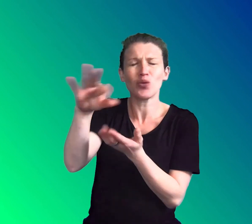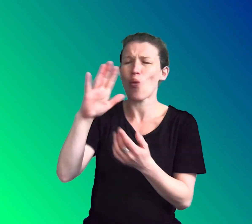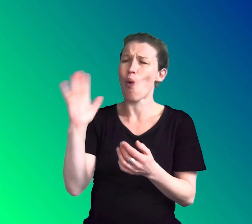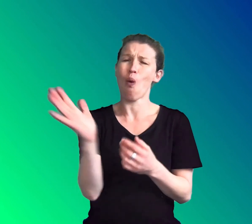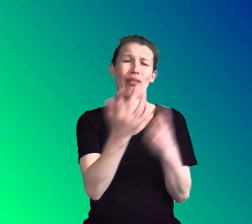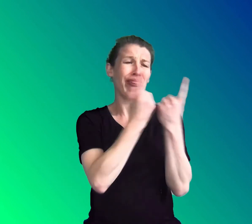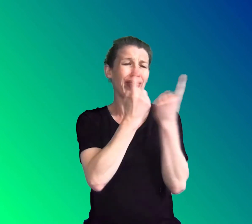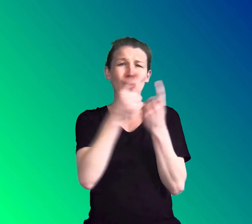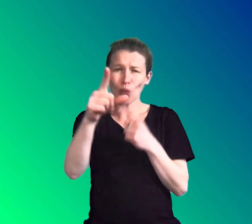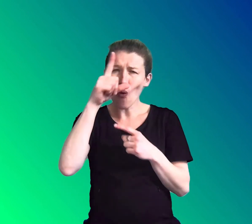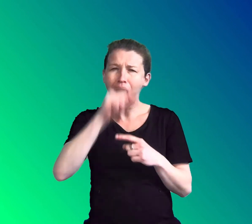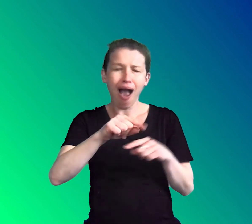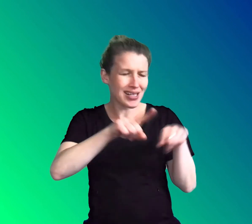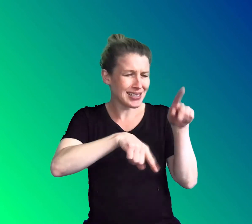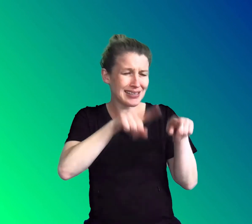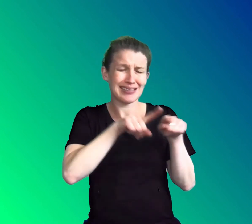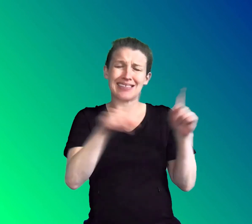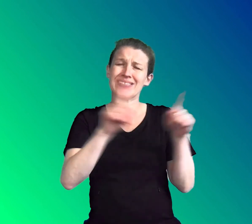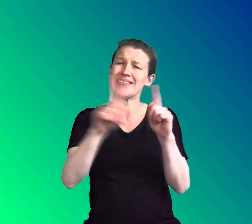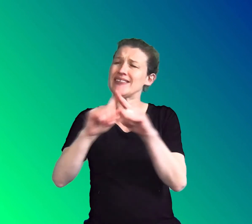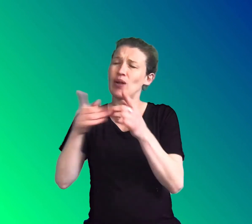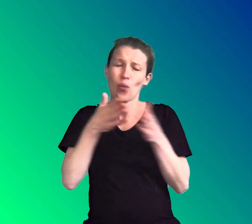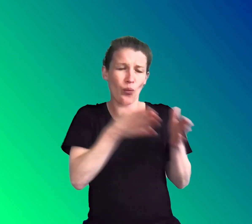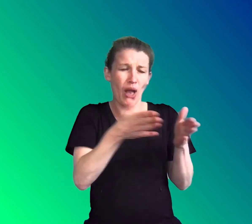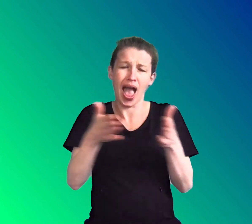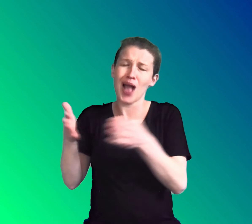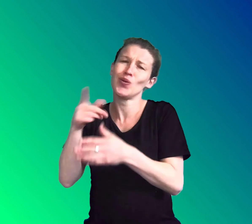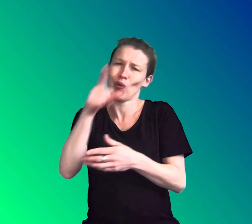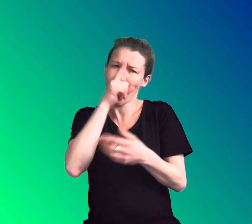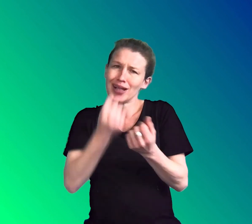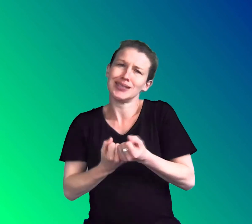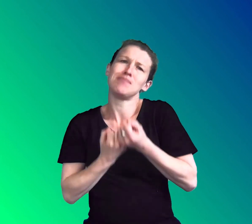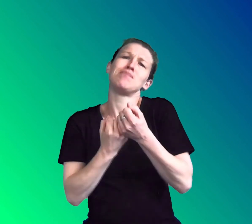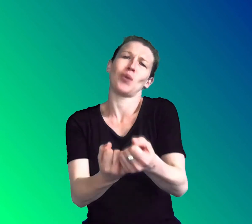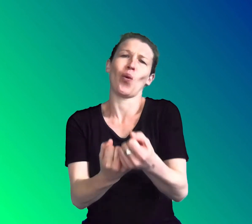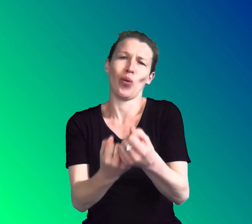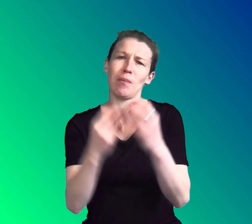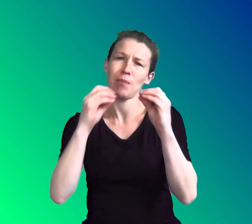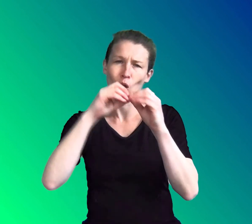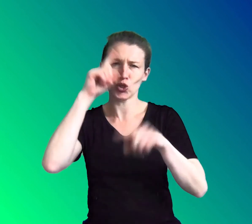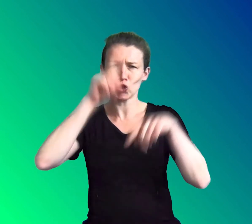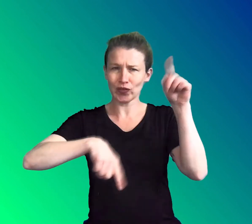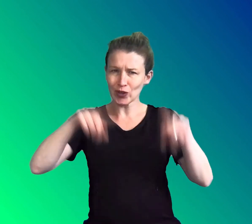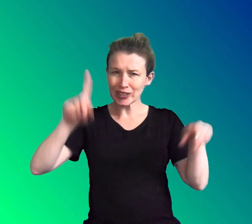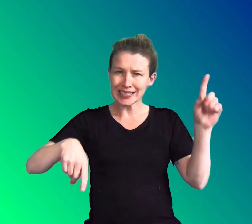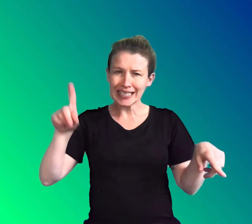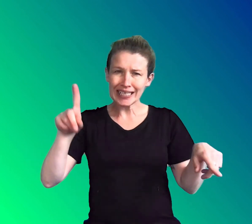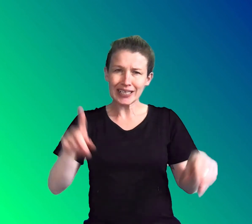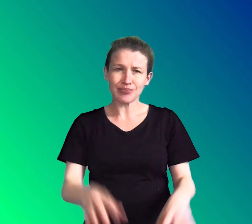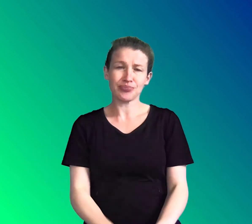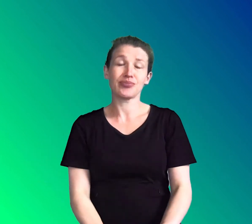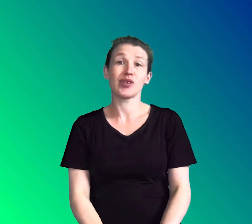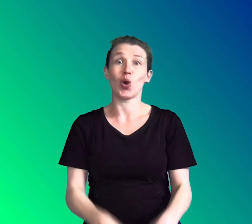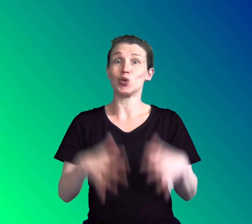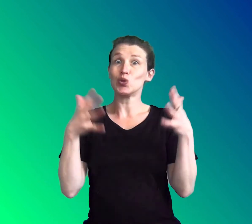All of these are things that you can do in different ways to support biodiversity.